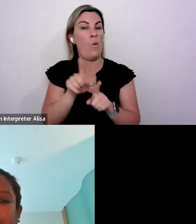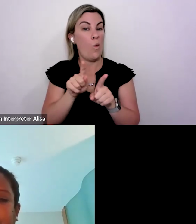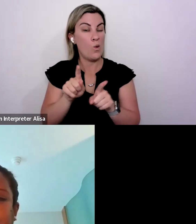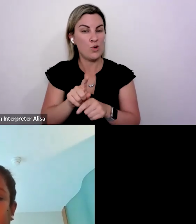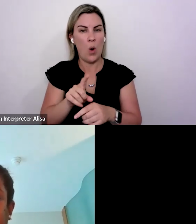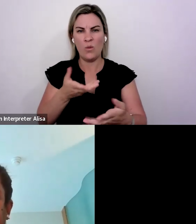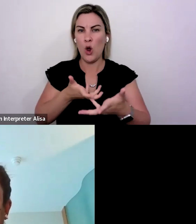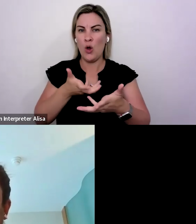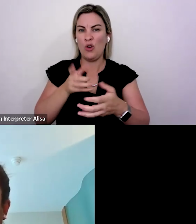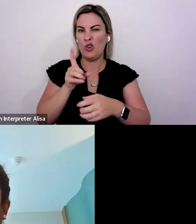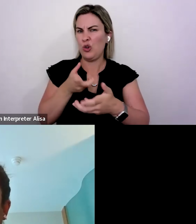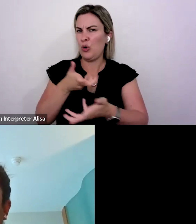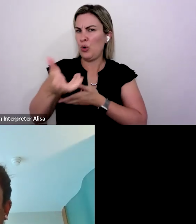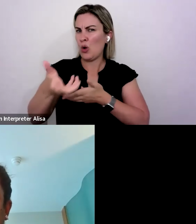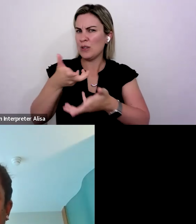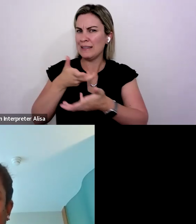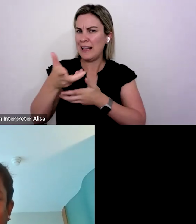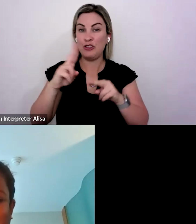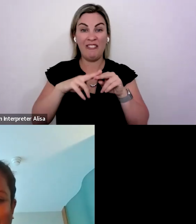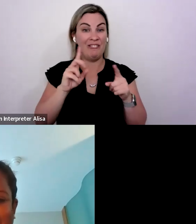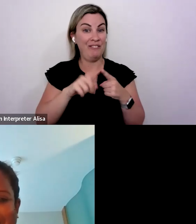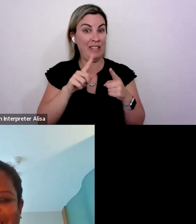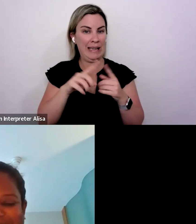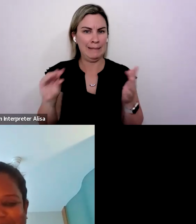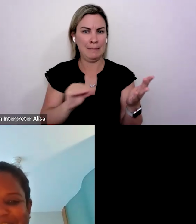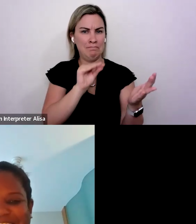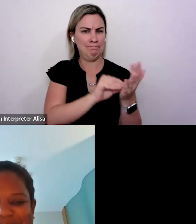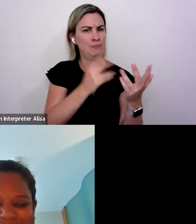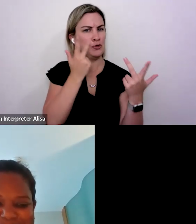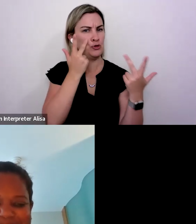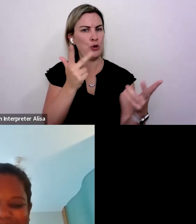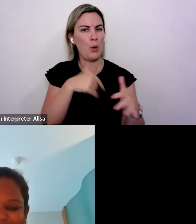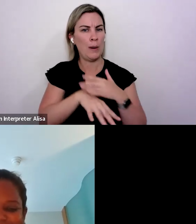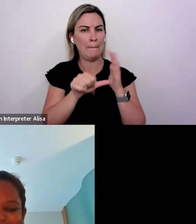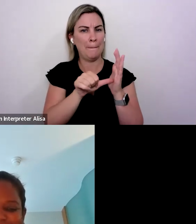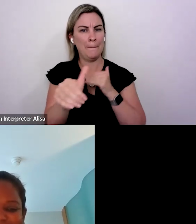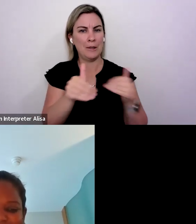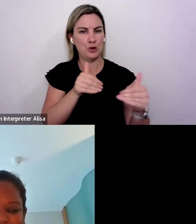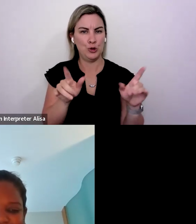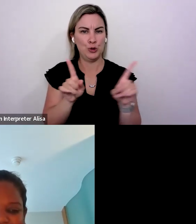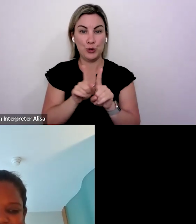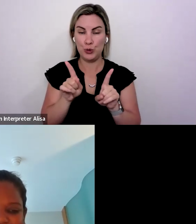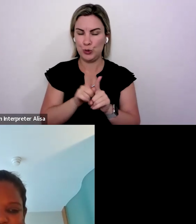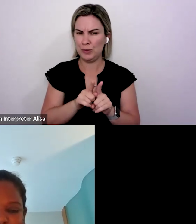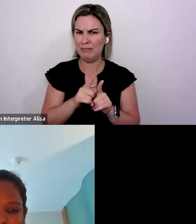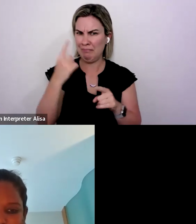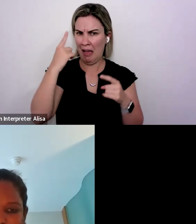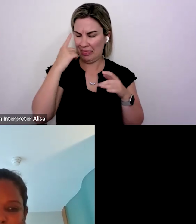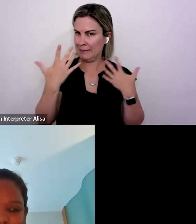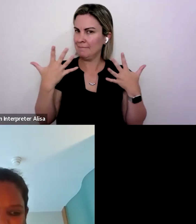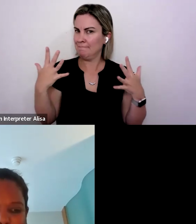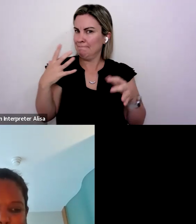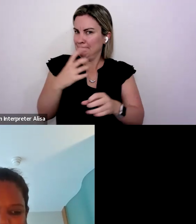But I think I will leave it there. Thank you. Many thanks, Trish. That was excellent.